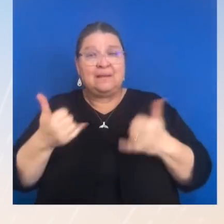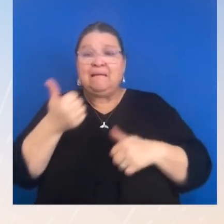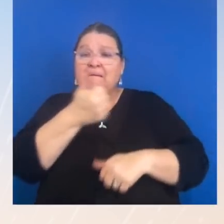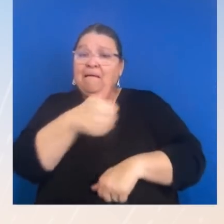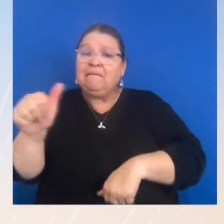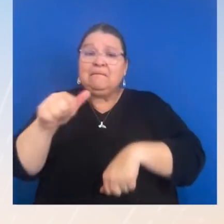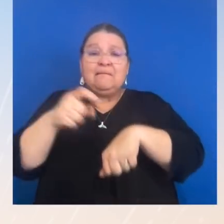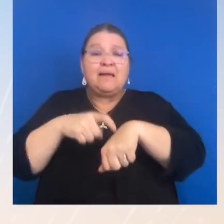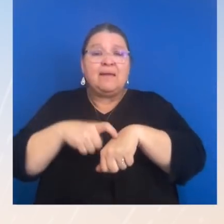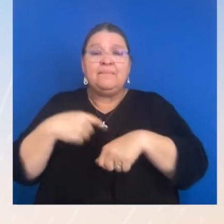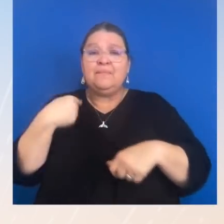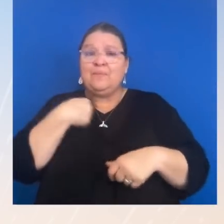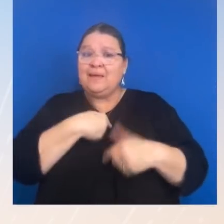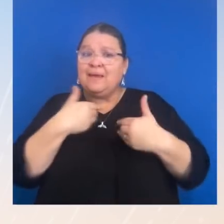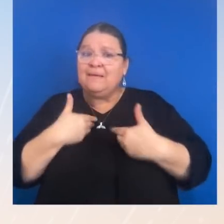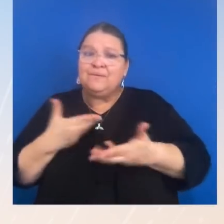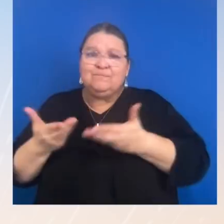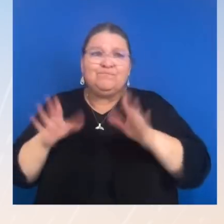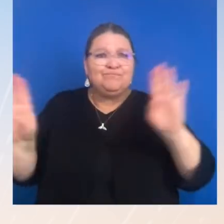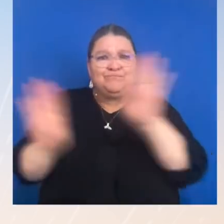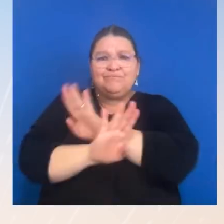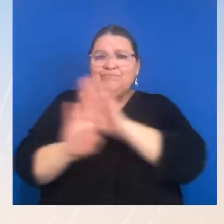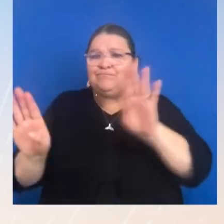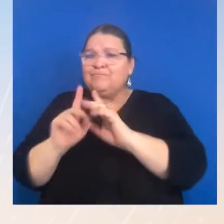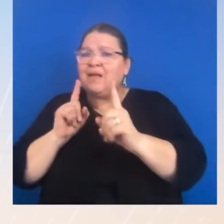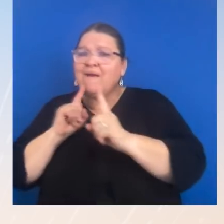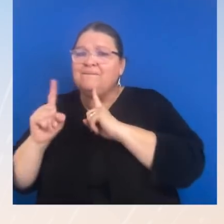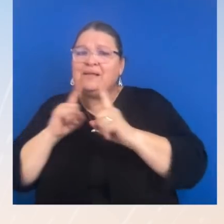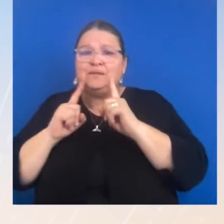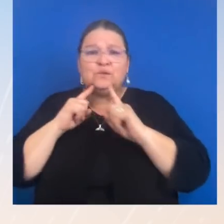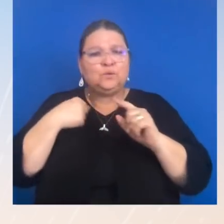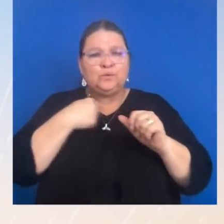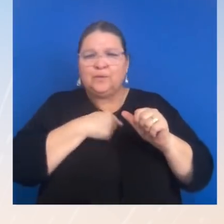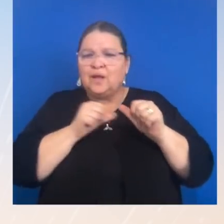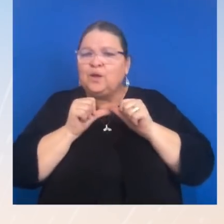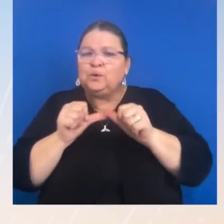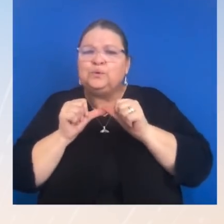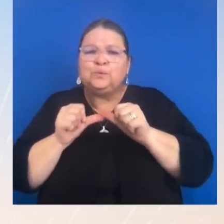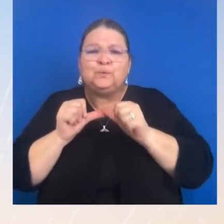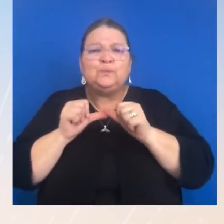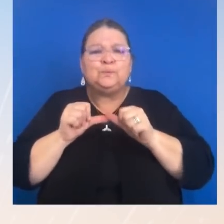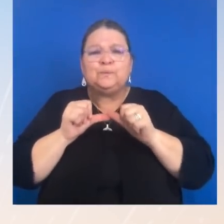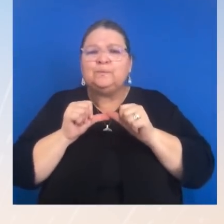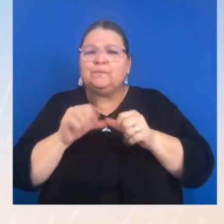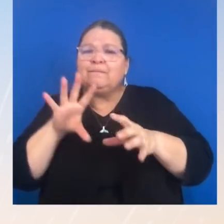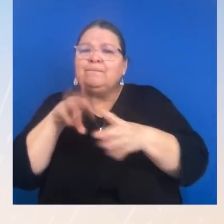with the Europeans to discuss where we can support and get readouts of all of these conversations.